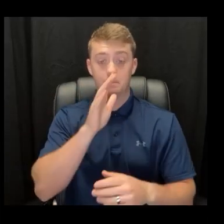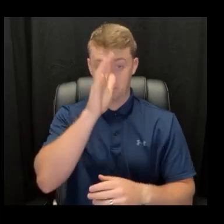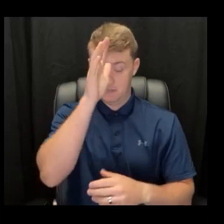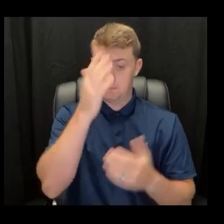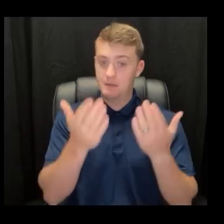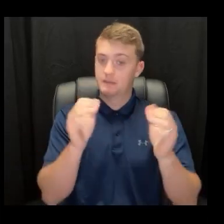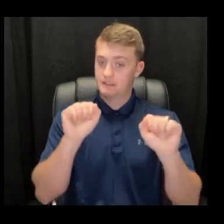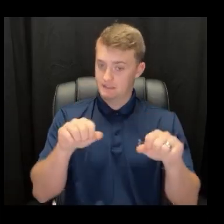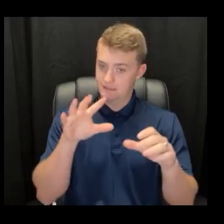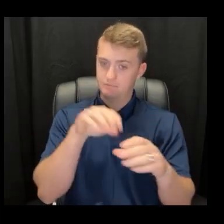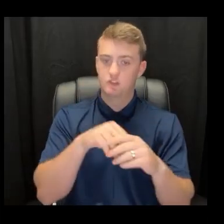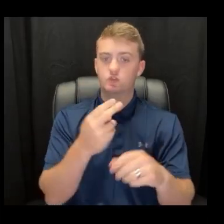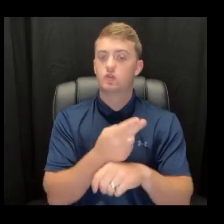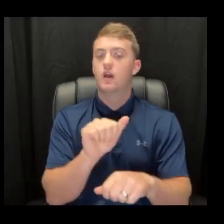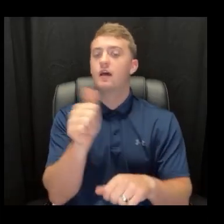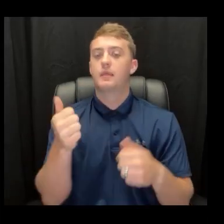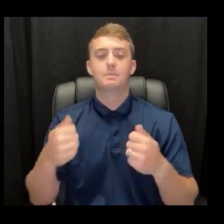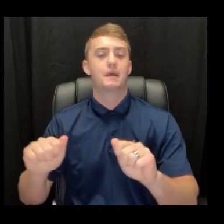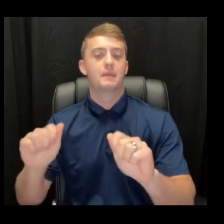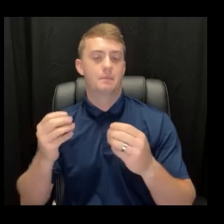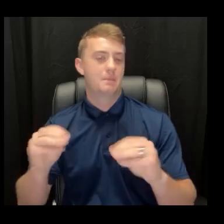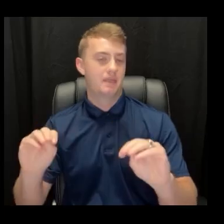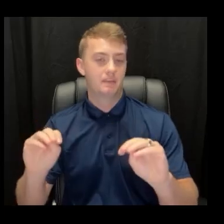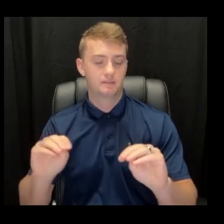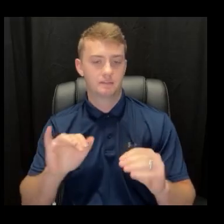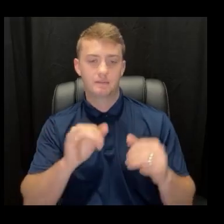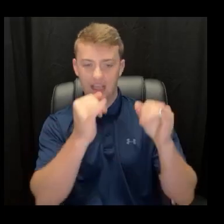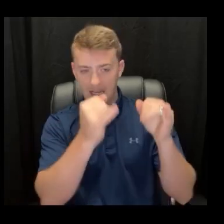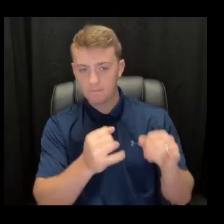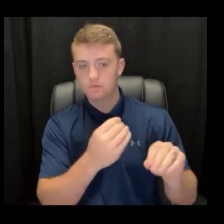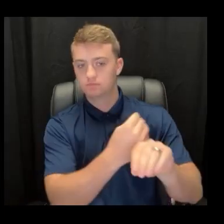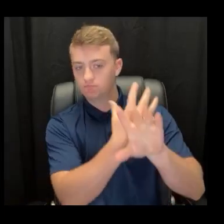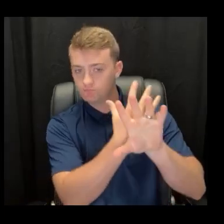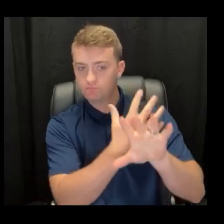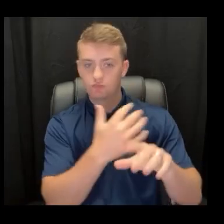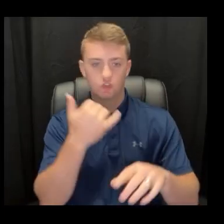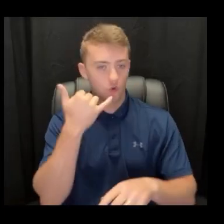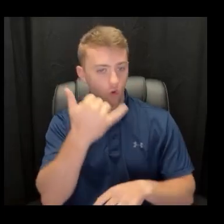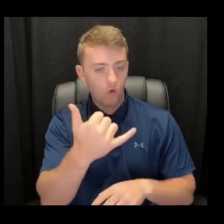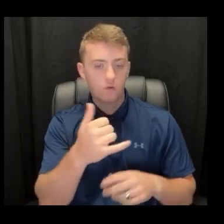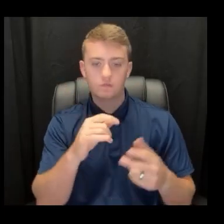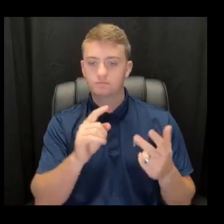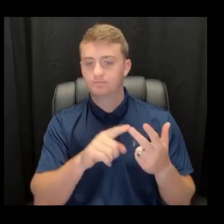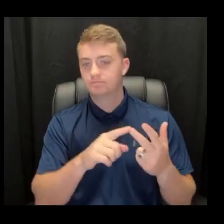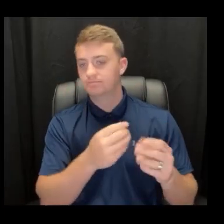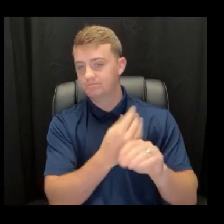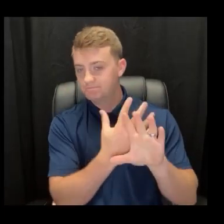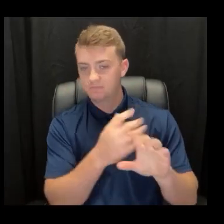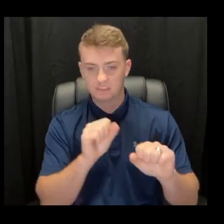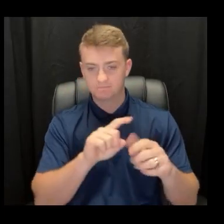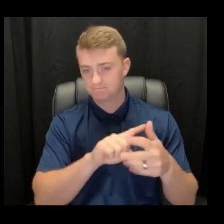attend using other methods like individual or conference telephone calls or a video conference.